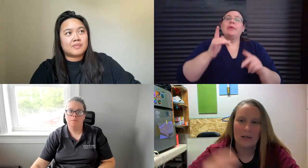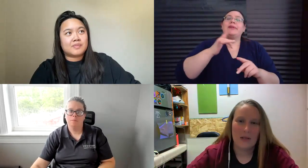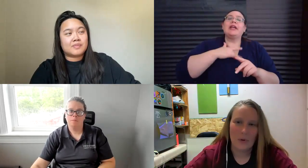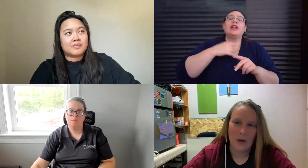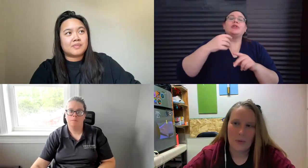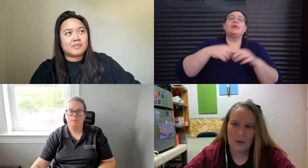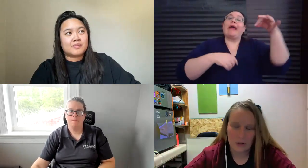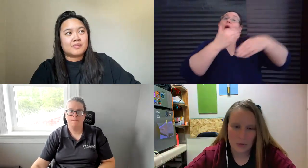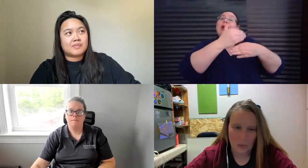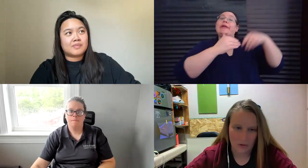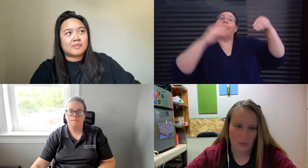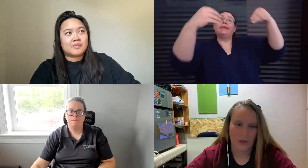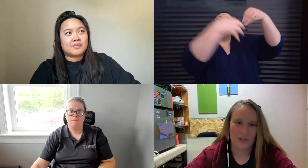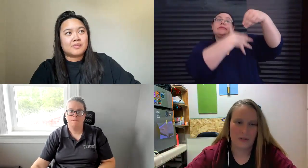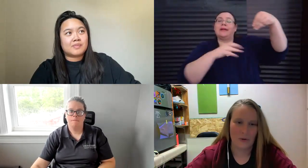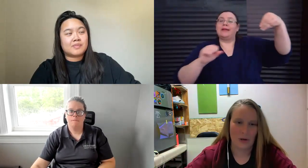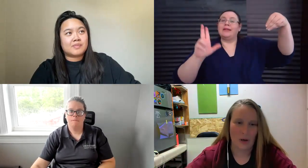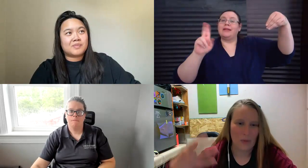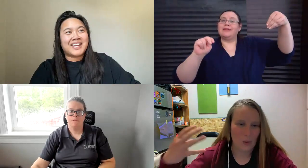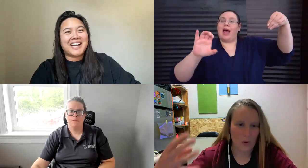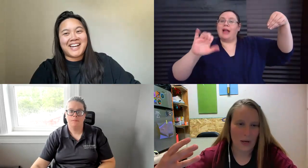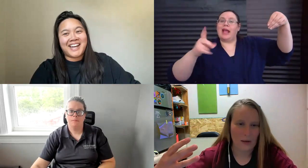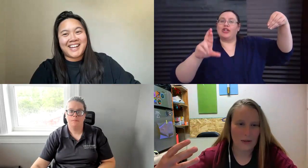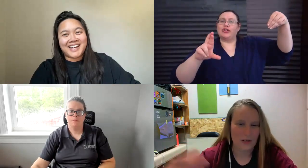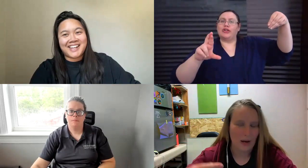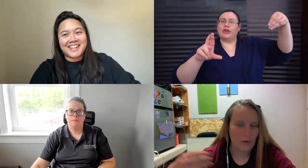I said I'm not going to do what everyone else is doing, I'm going to wait until I have a